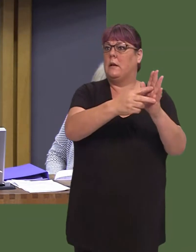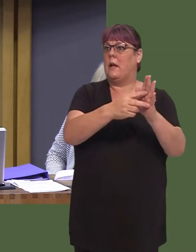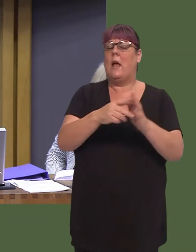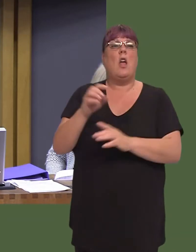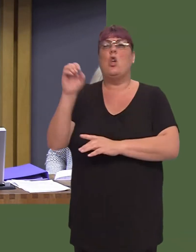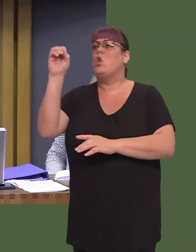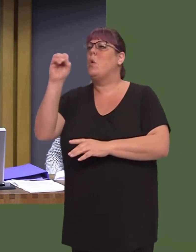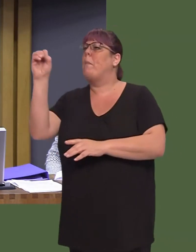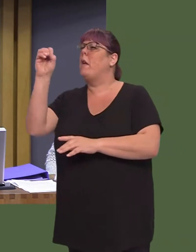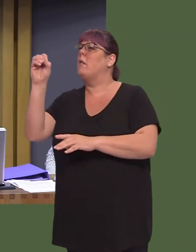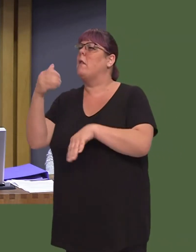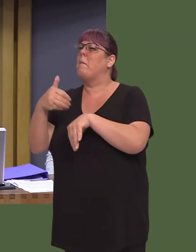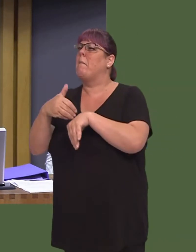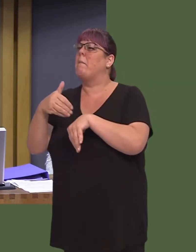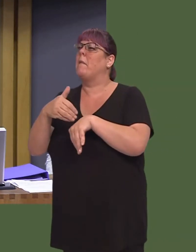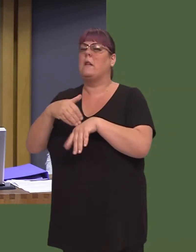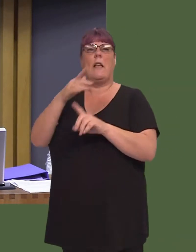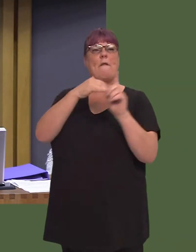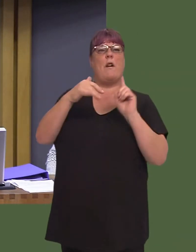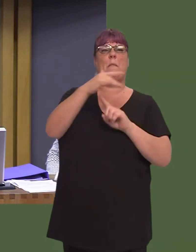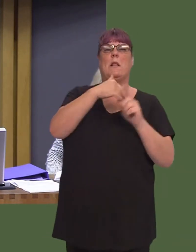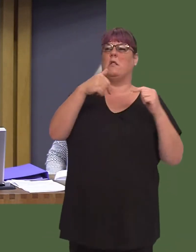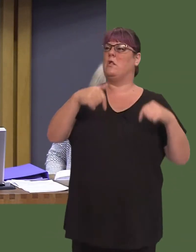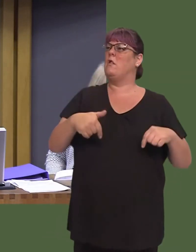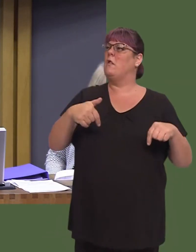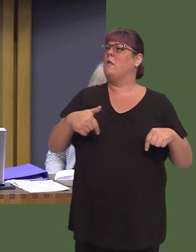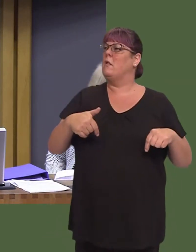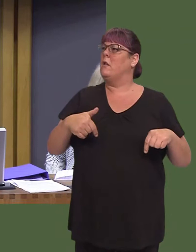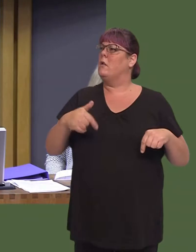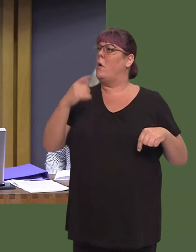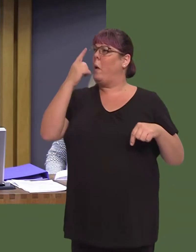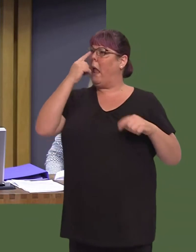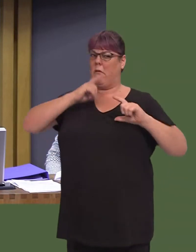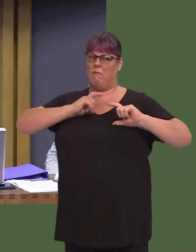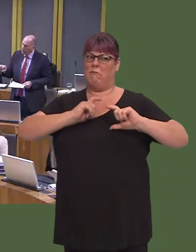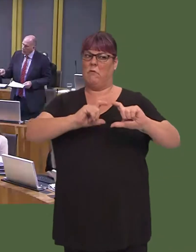pinch of salt. Two thing I'd say to him: firstly, it is not clear whether there will be a Barnett